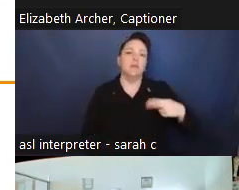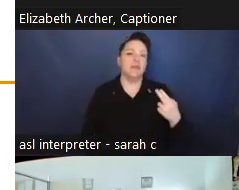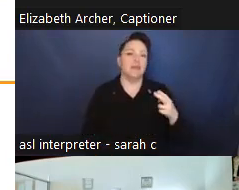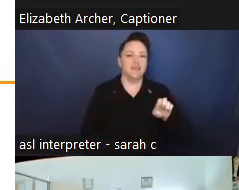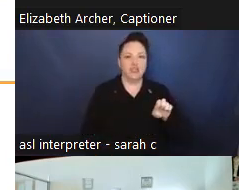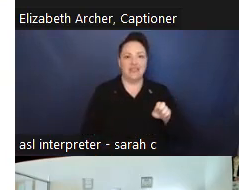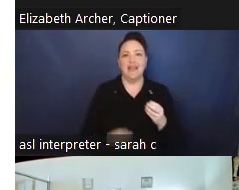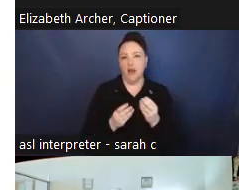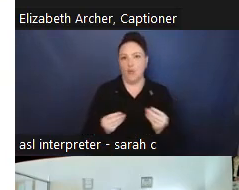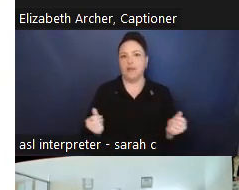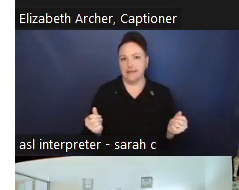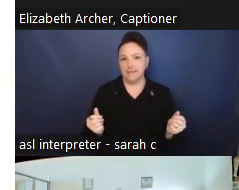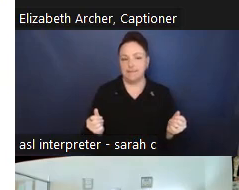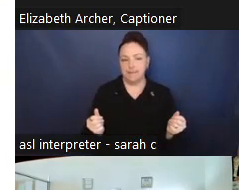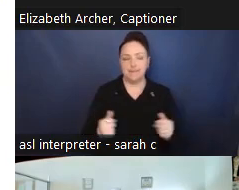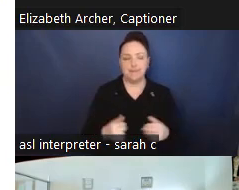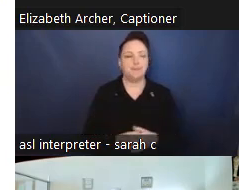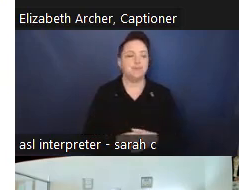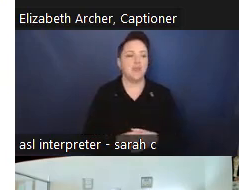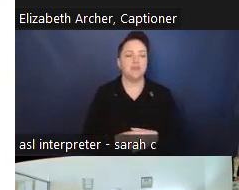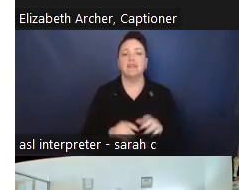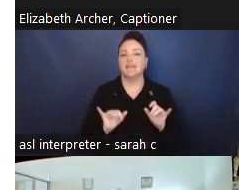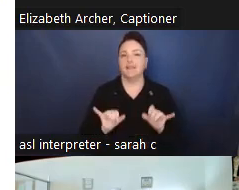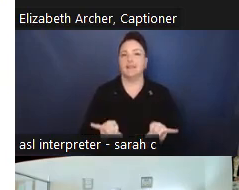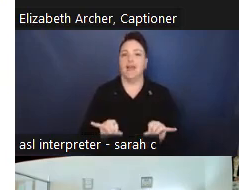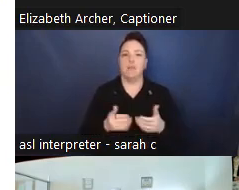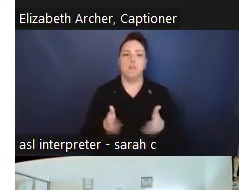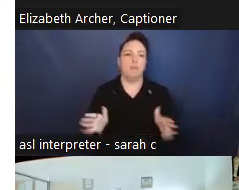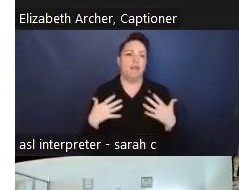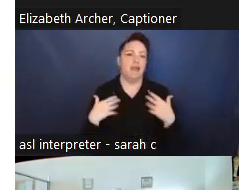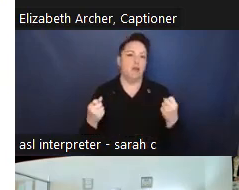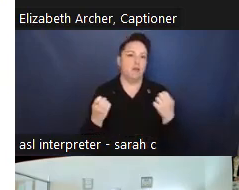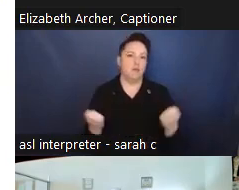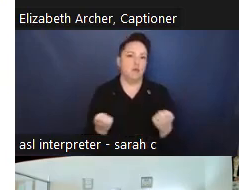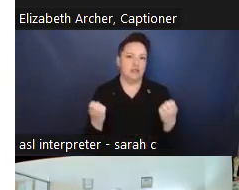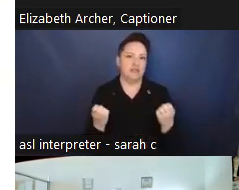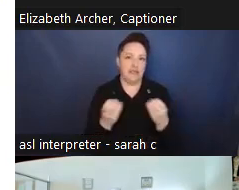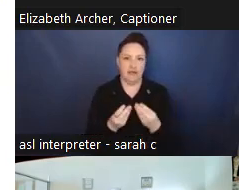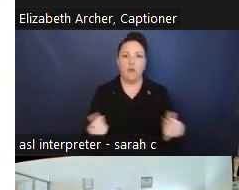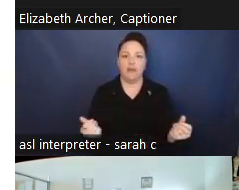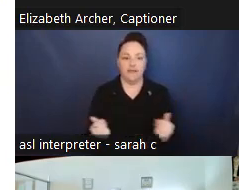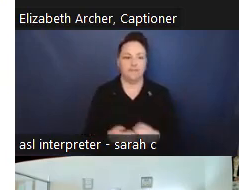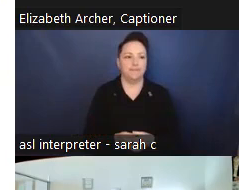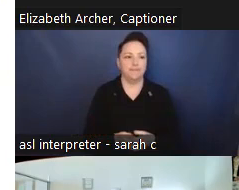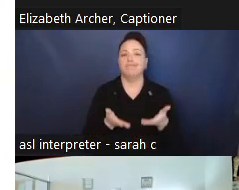and public health emergency unwinding. Here's the history I think everyone knows. That